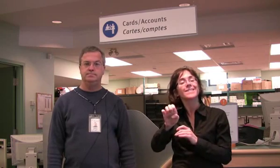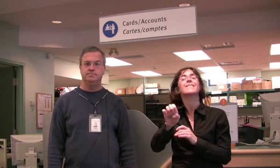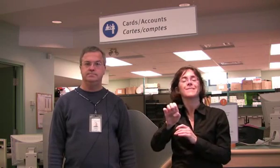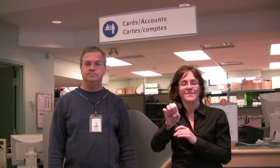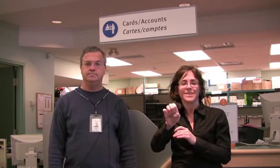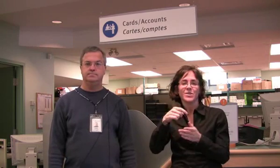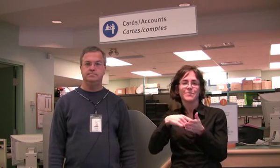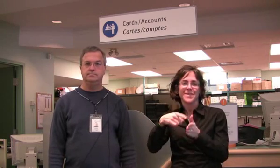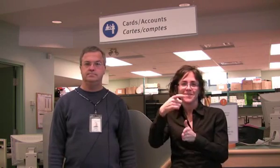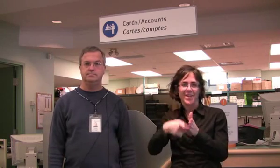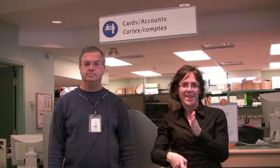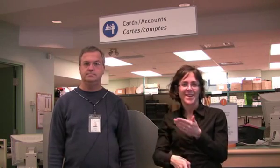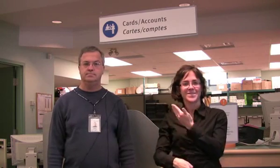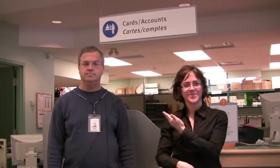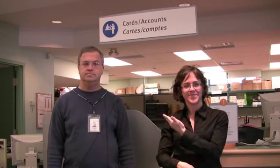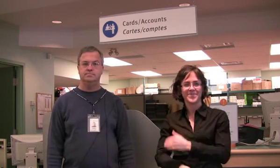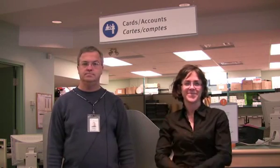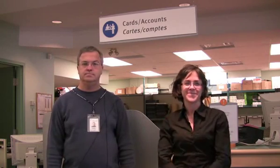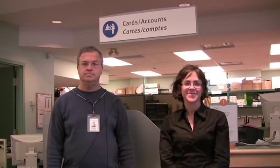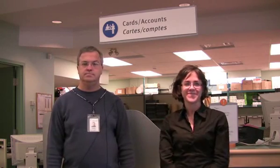bring a book back late.